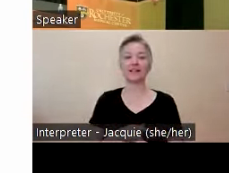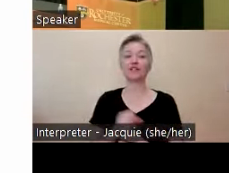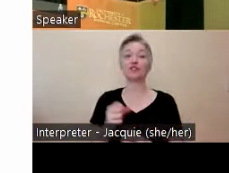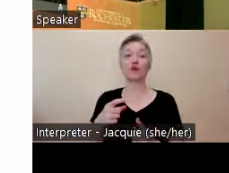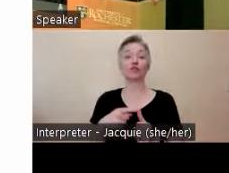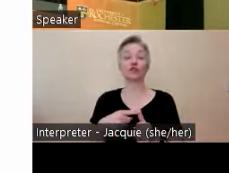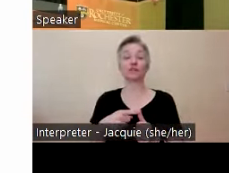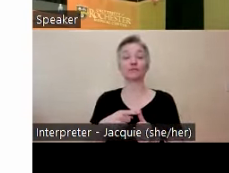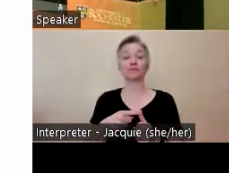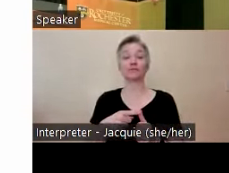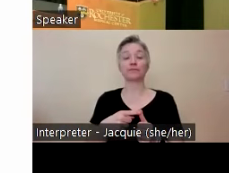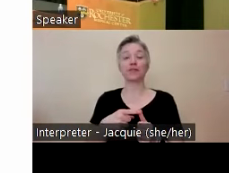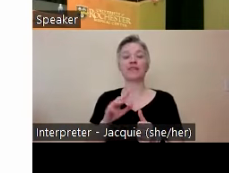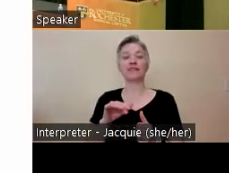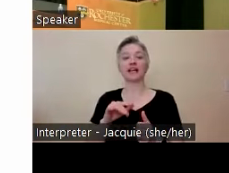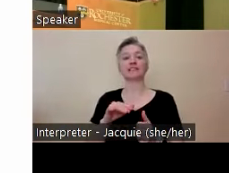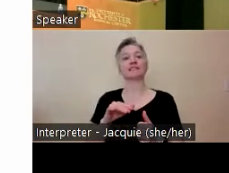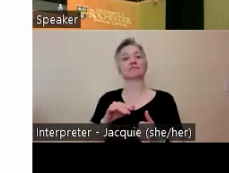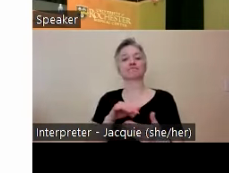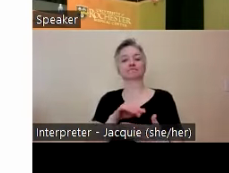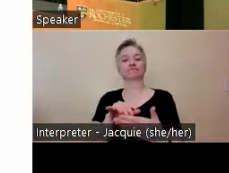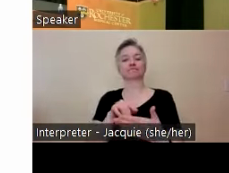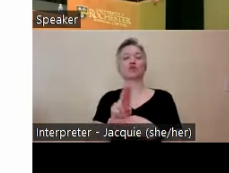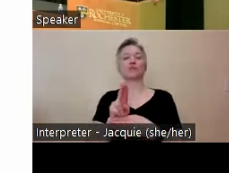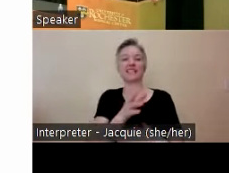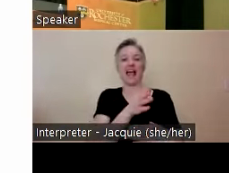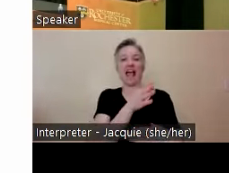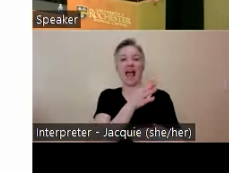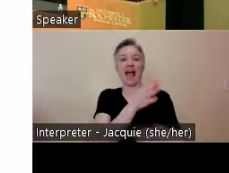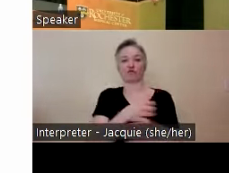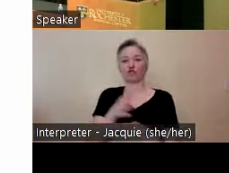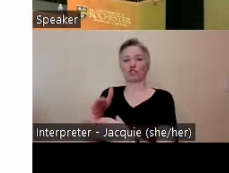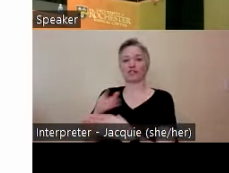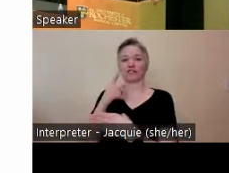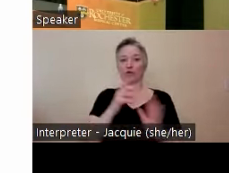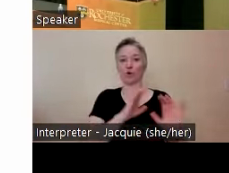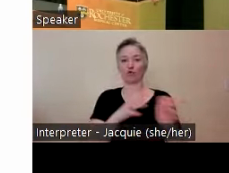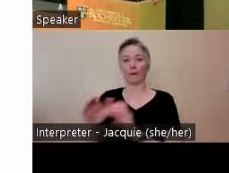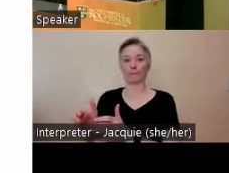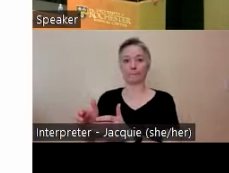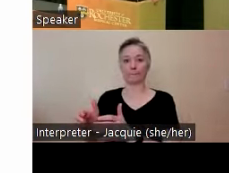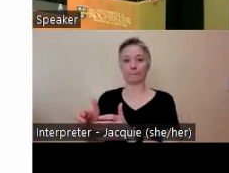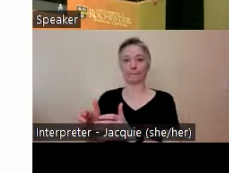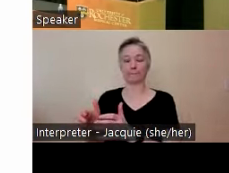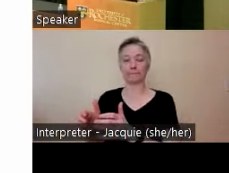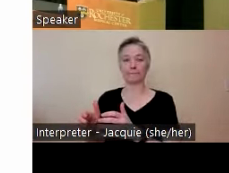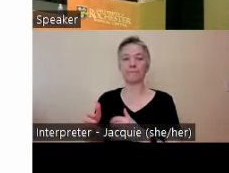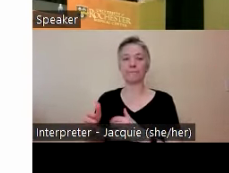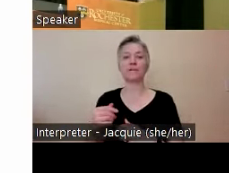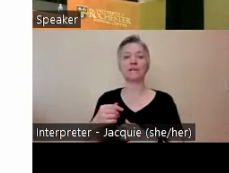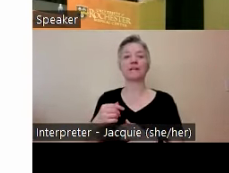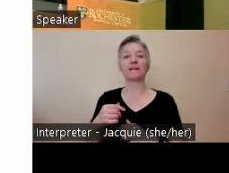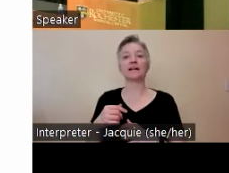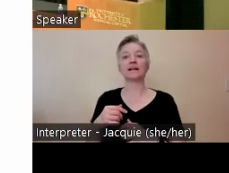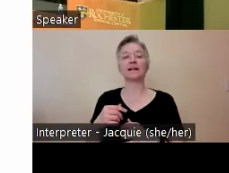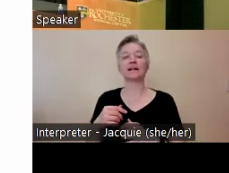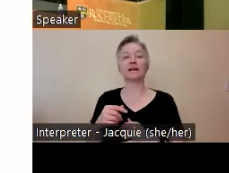at averages really within the group so that's the I think what they're talking about well I